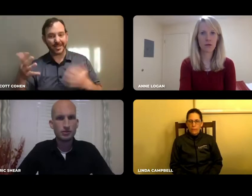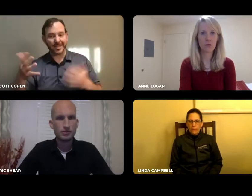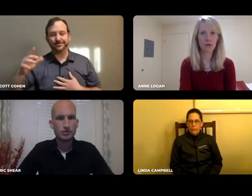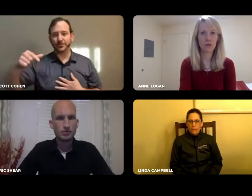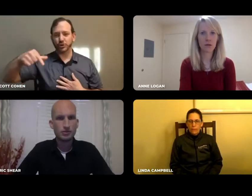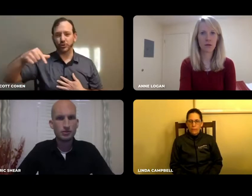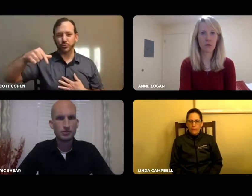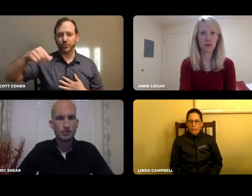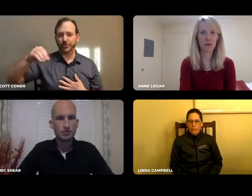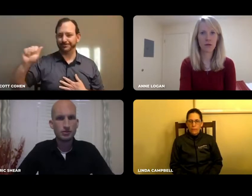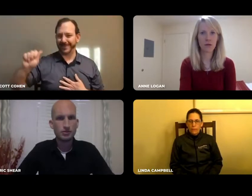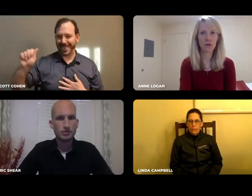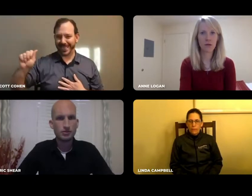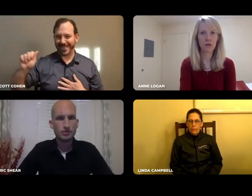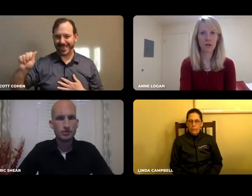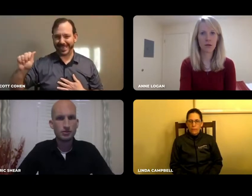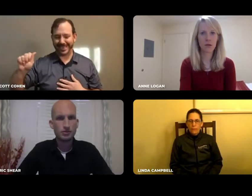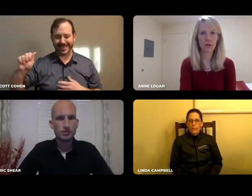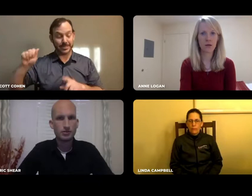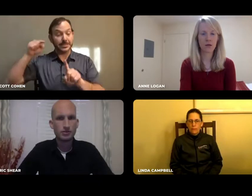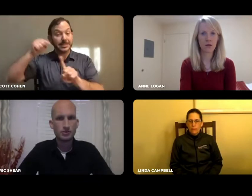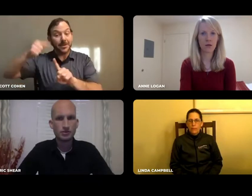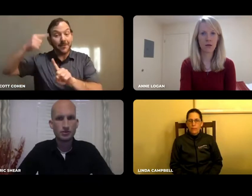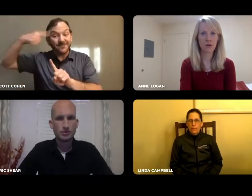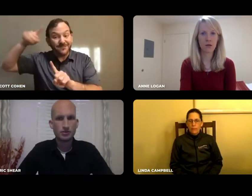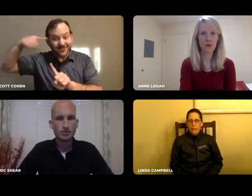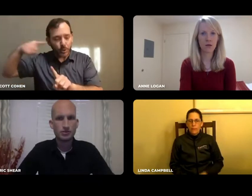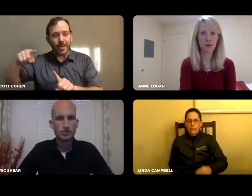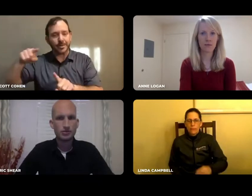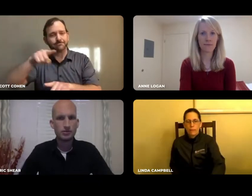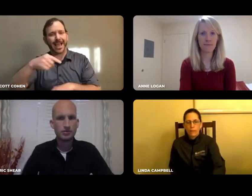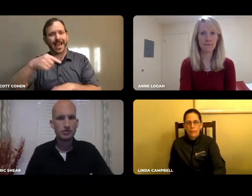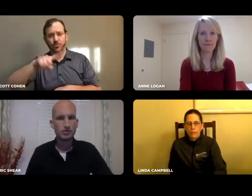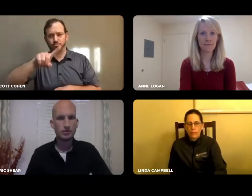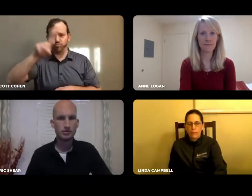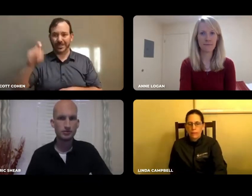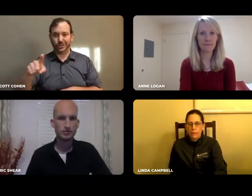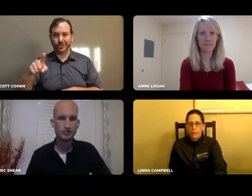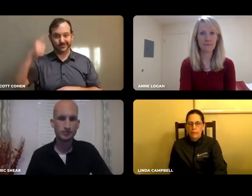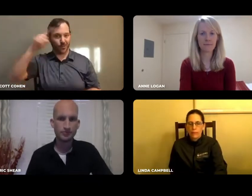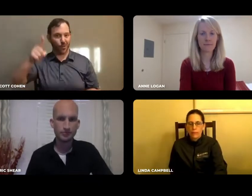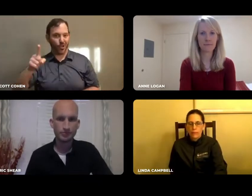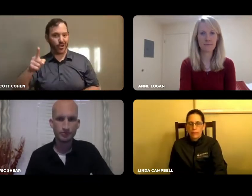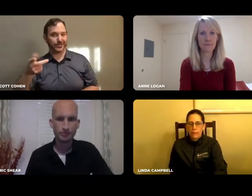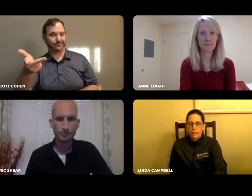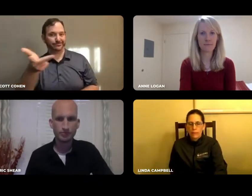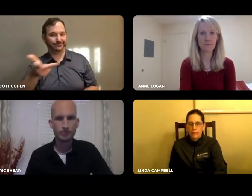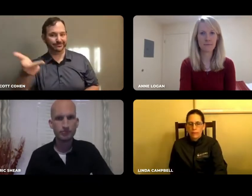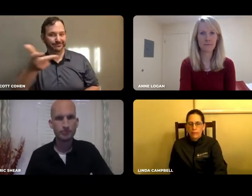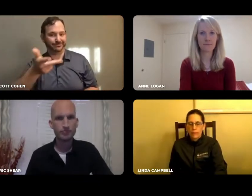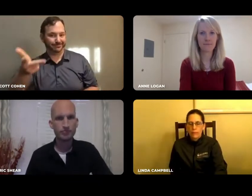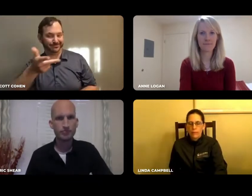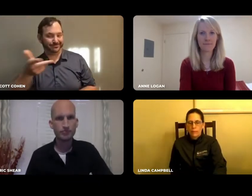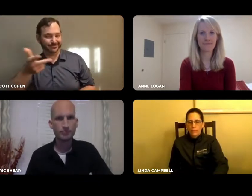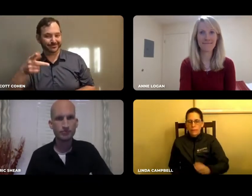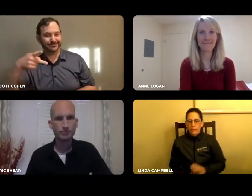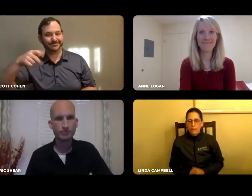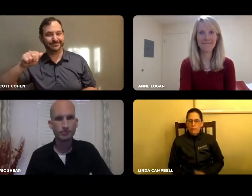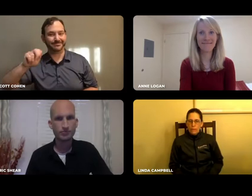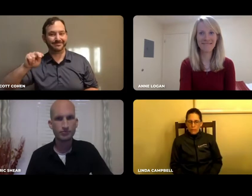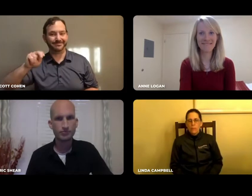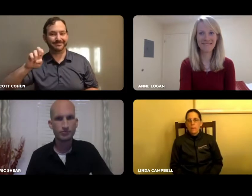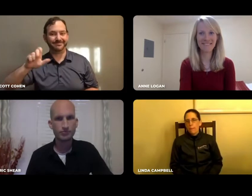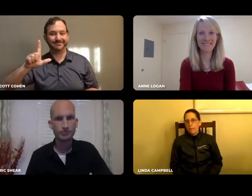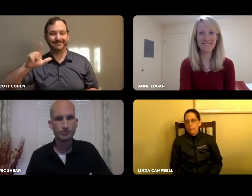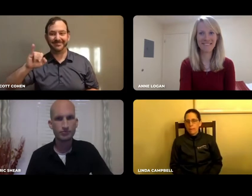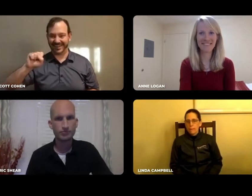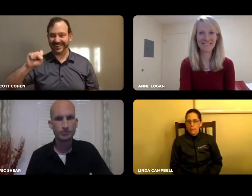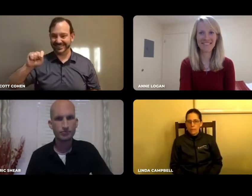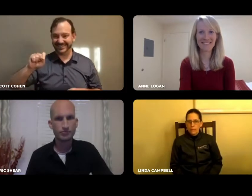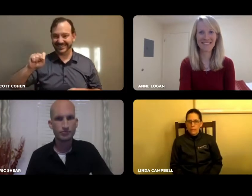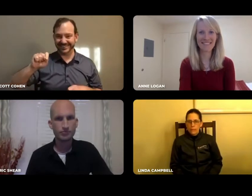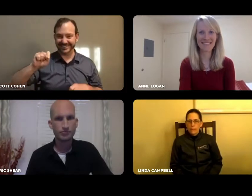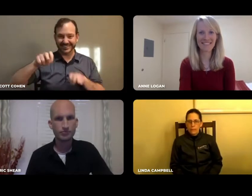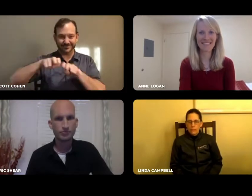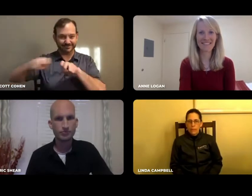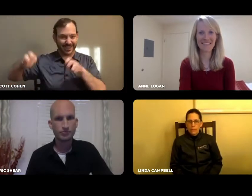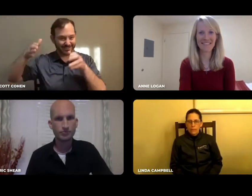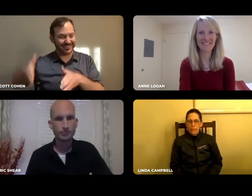Another option we'll use tonight is our Q&A box You can field the panelists any questions